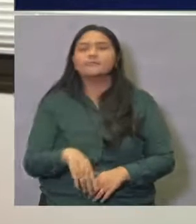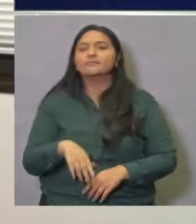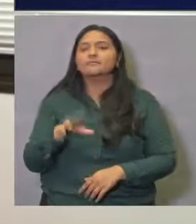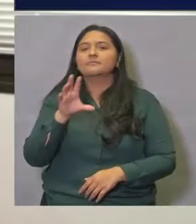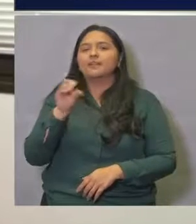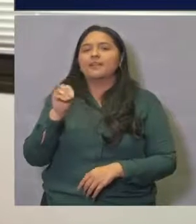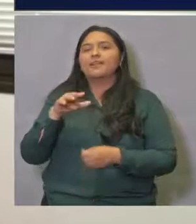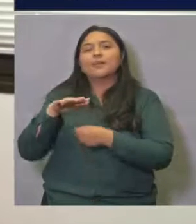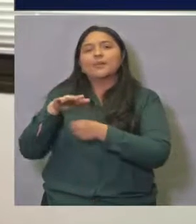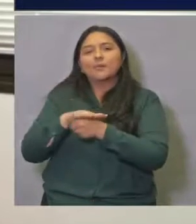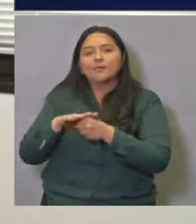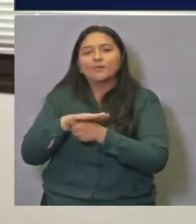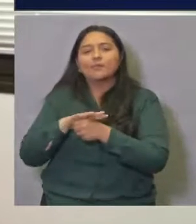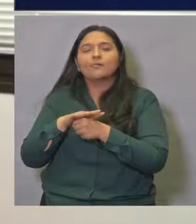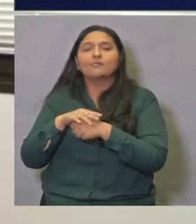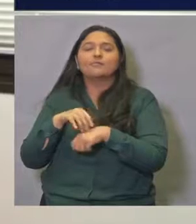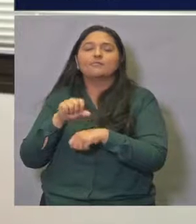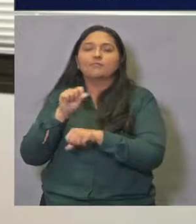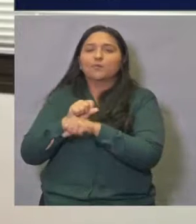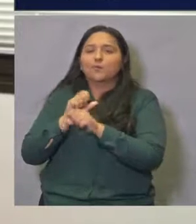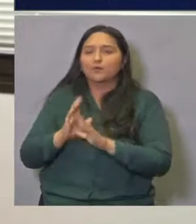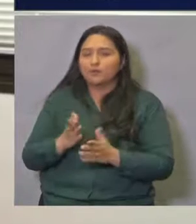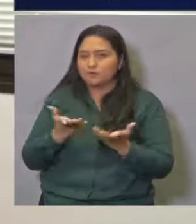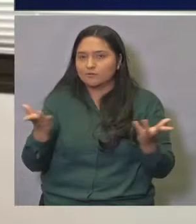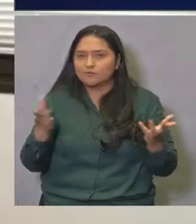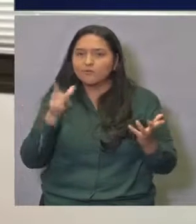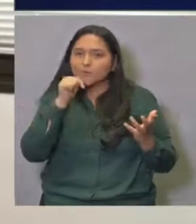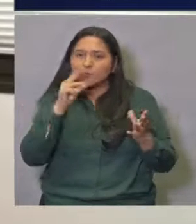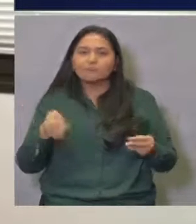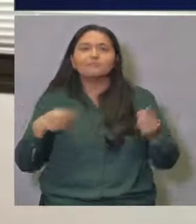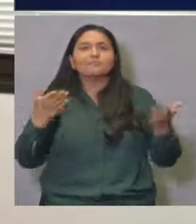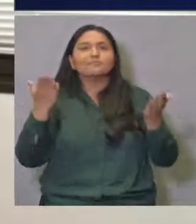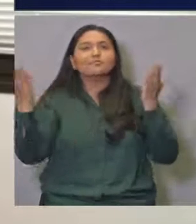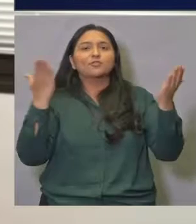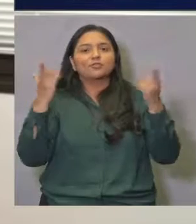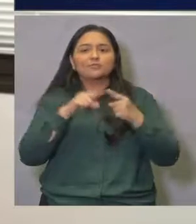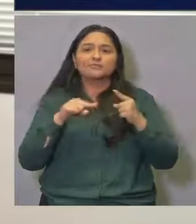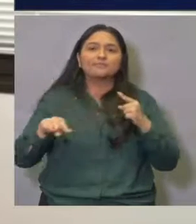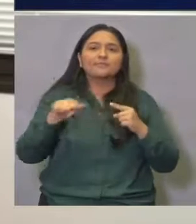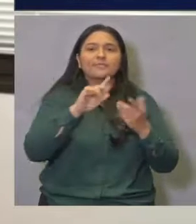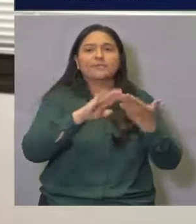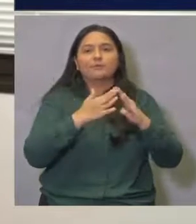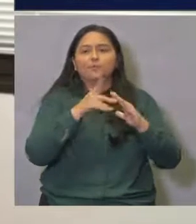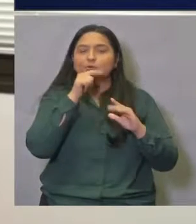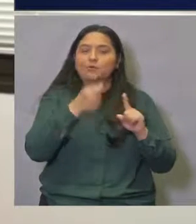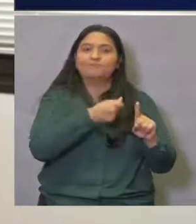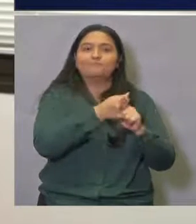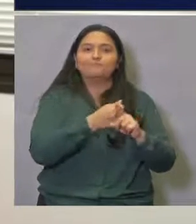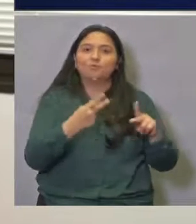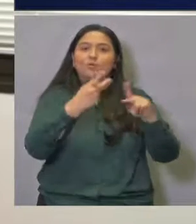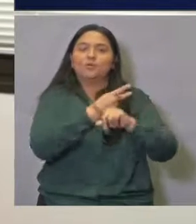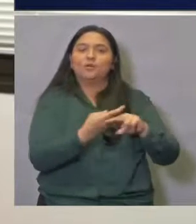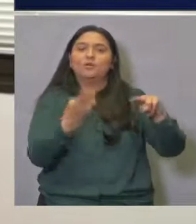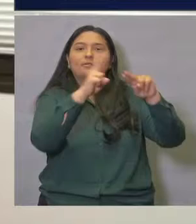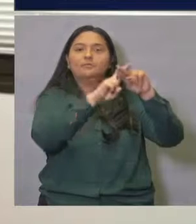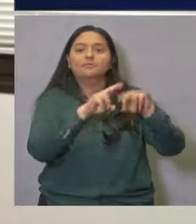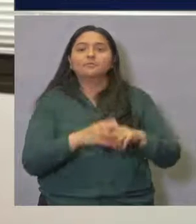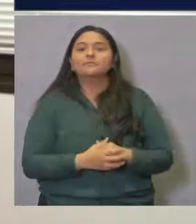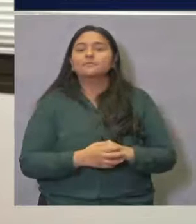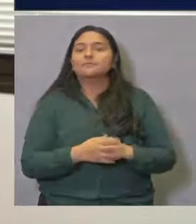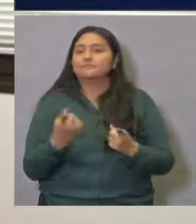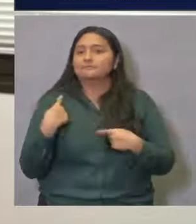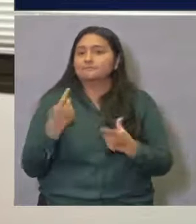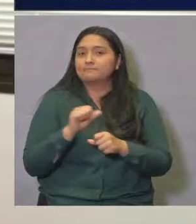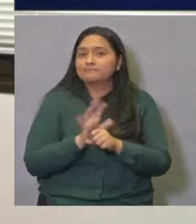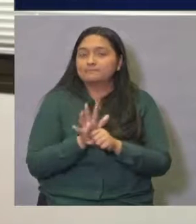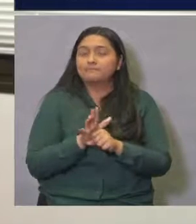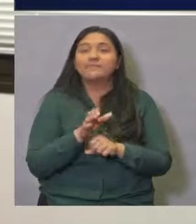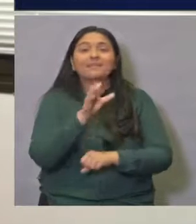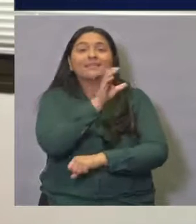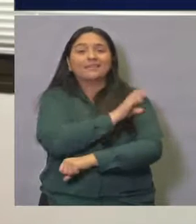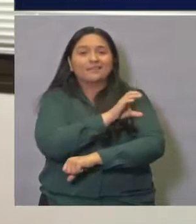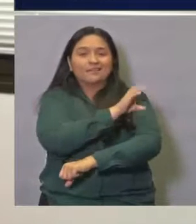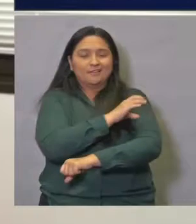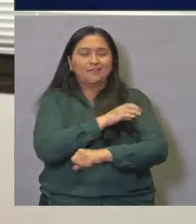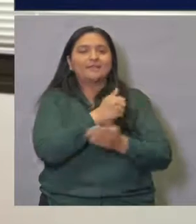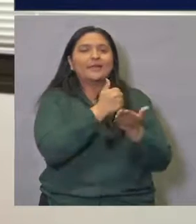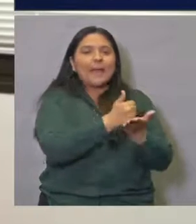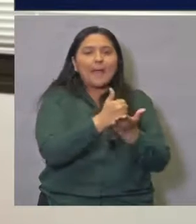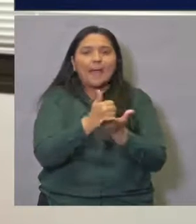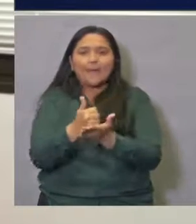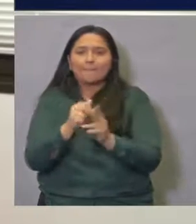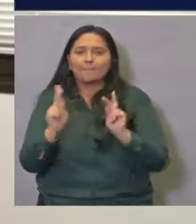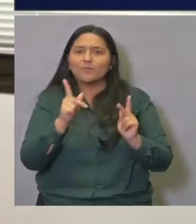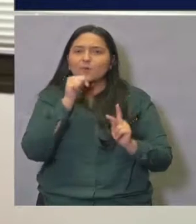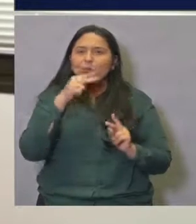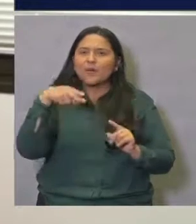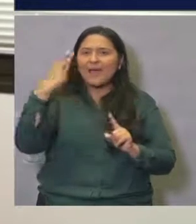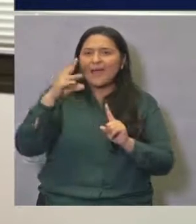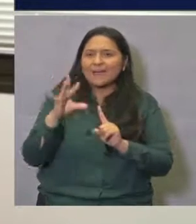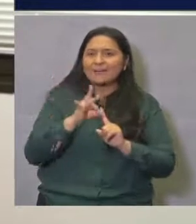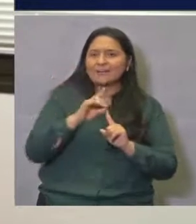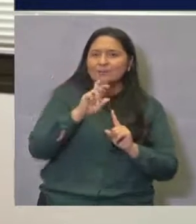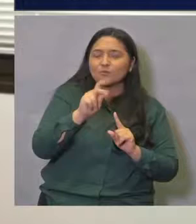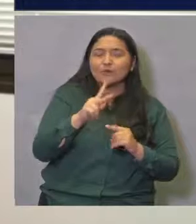ENFERMADO POR COVID┘19,